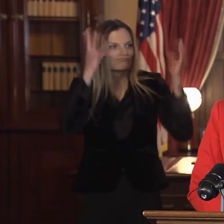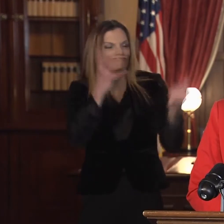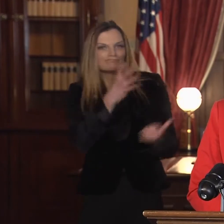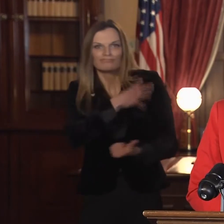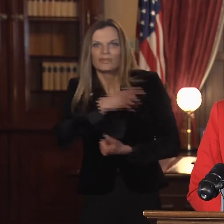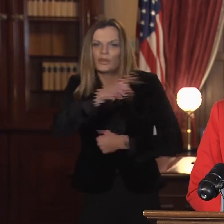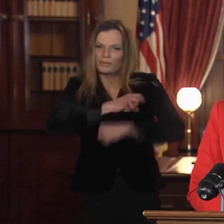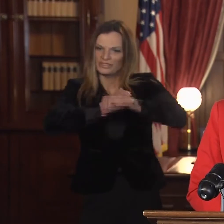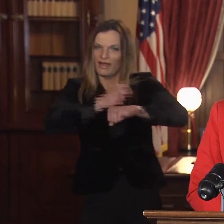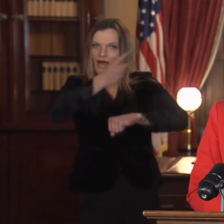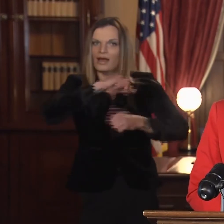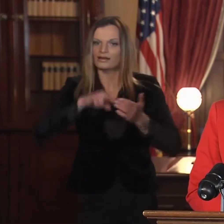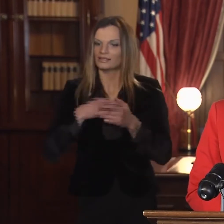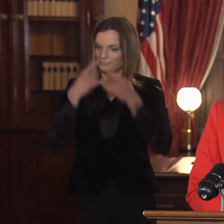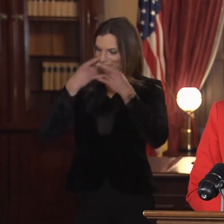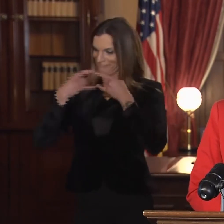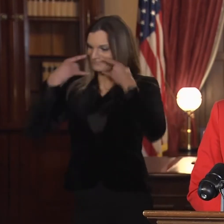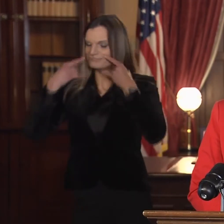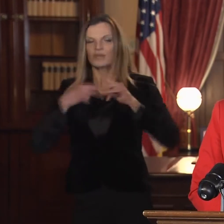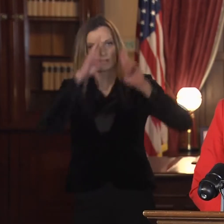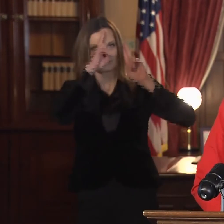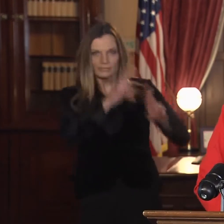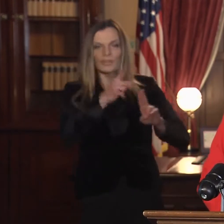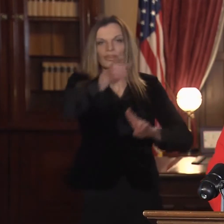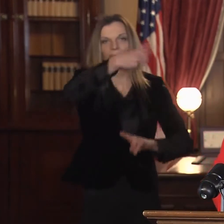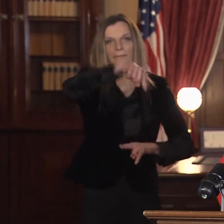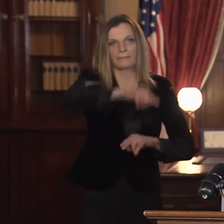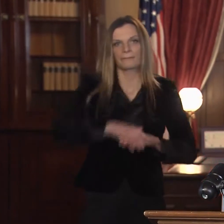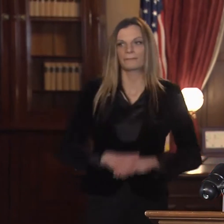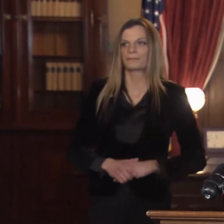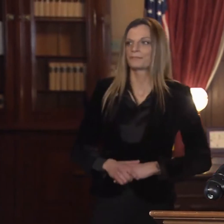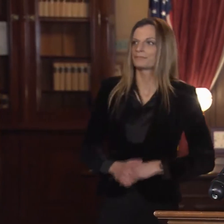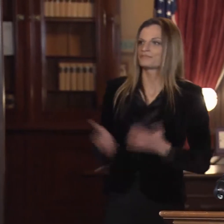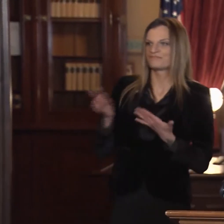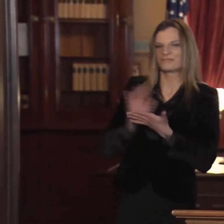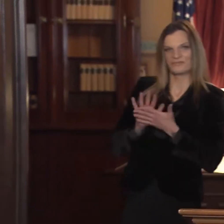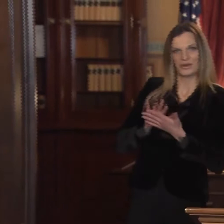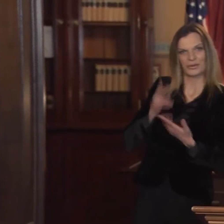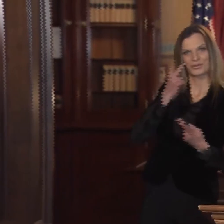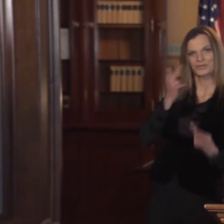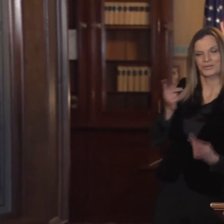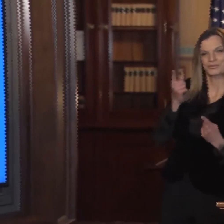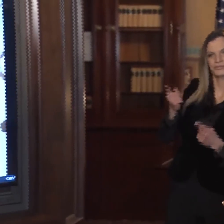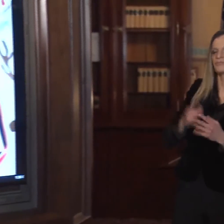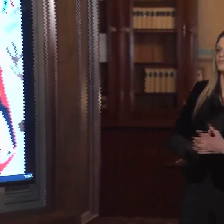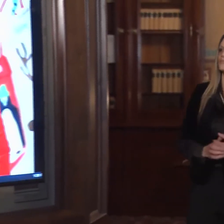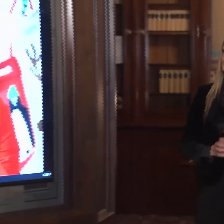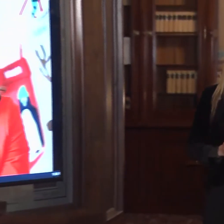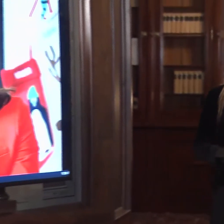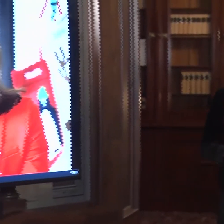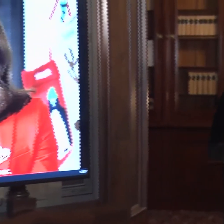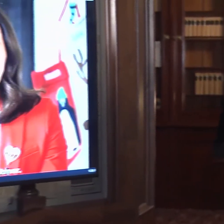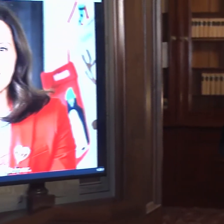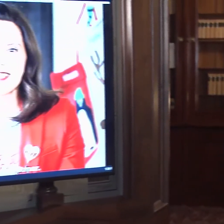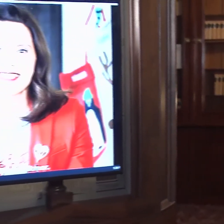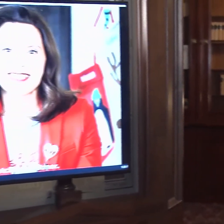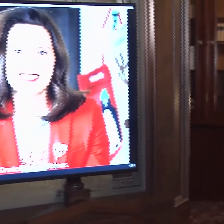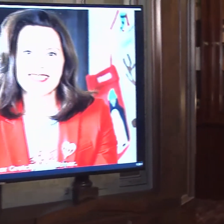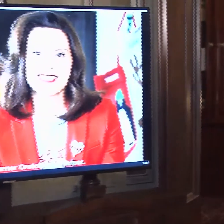WE TAKE PABGSZ T ACTIONS WE'RE ALSO PROTECTING THE MEN AND WOMAN ON THE FRONT LINES. LET'S DO OUR PART AND HAVE A